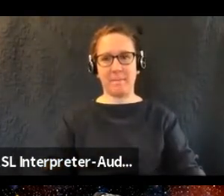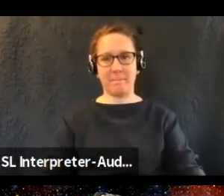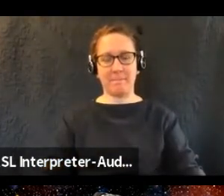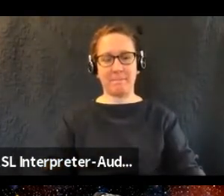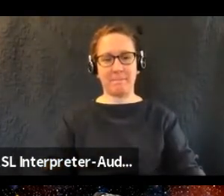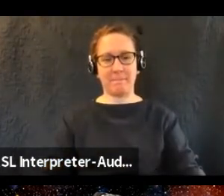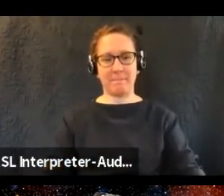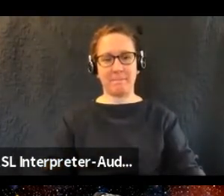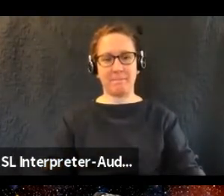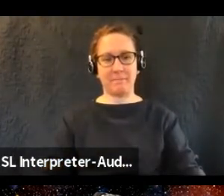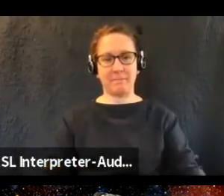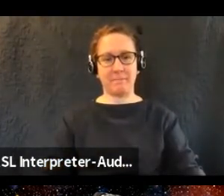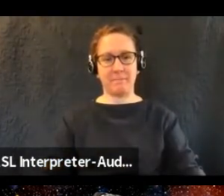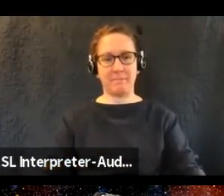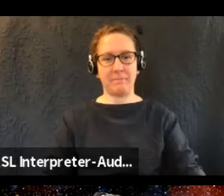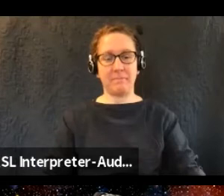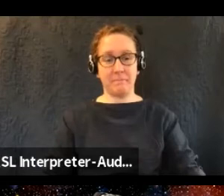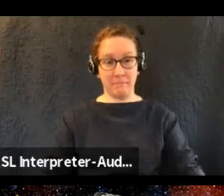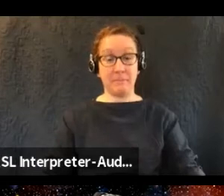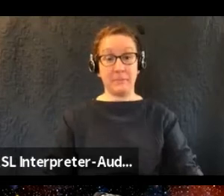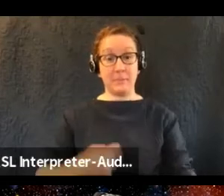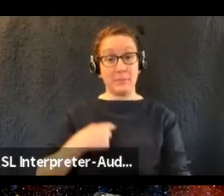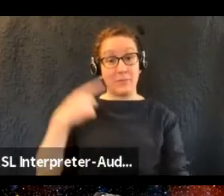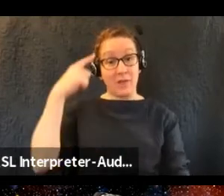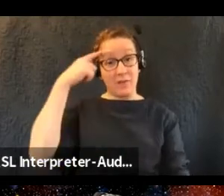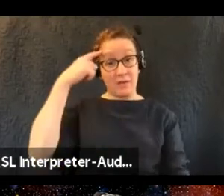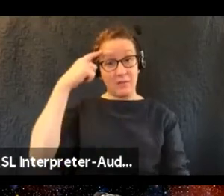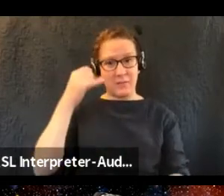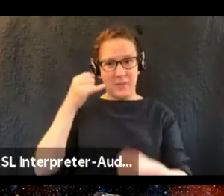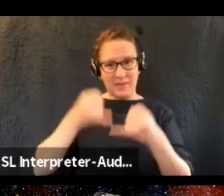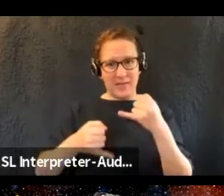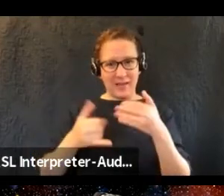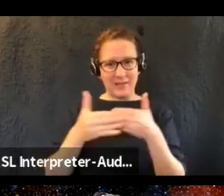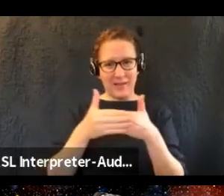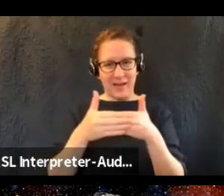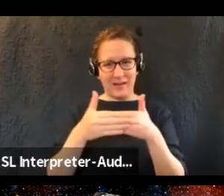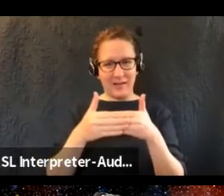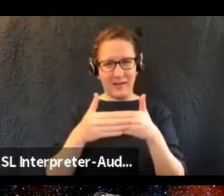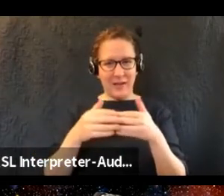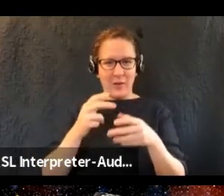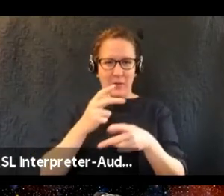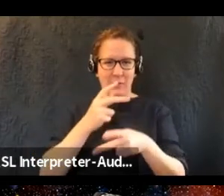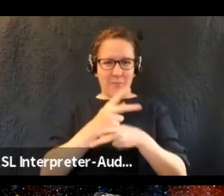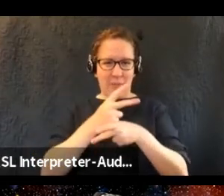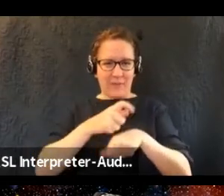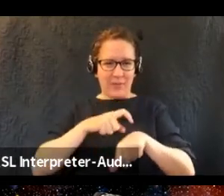And I think that was my last slide. I want to be mindful of time. Yes.